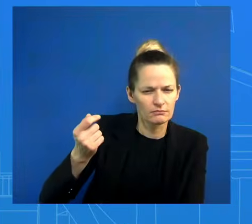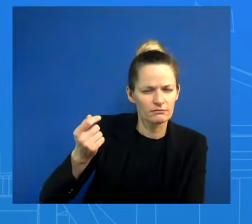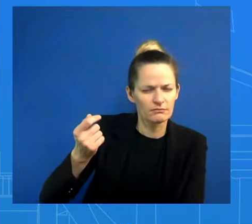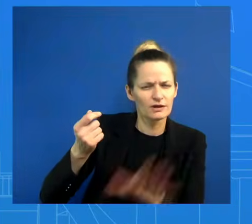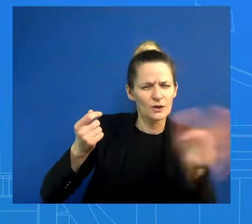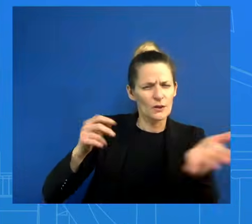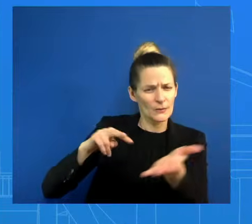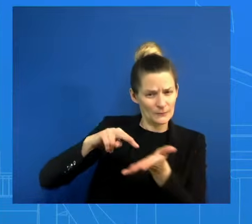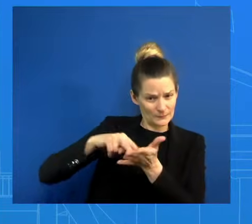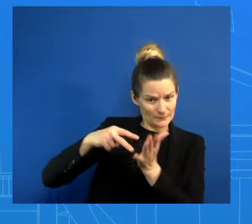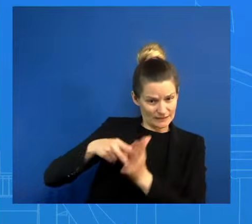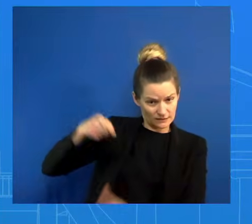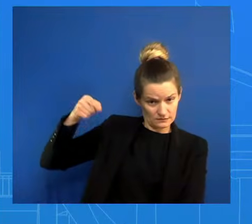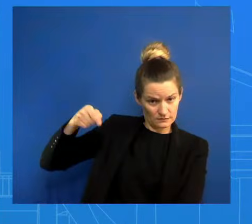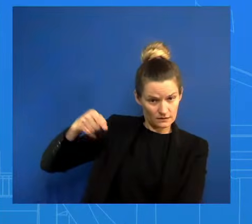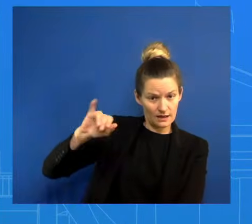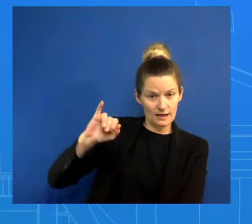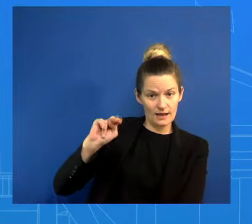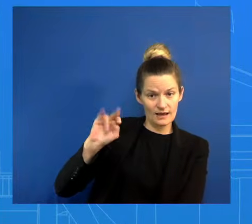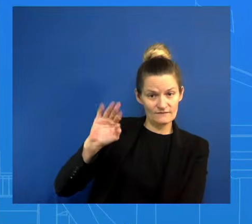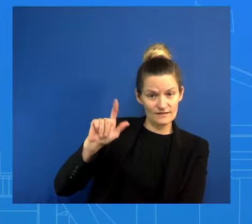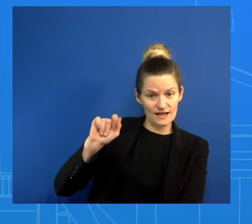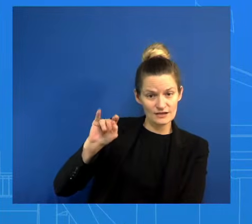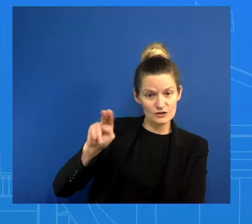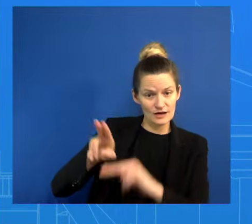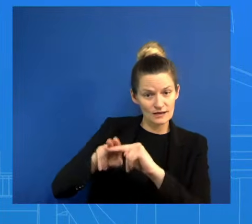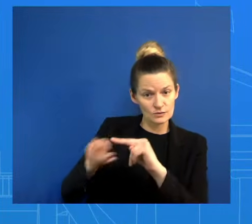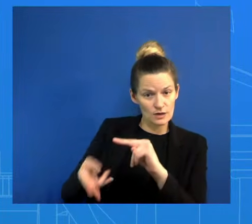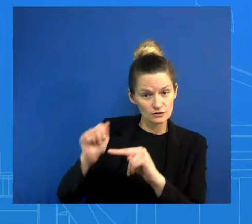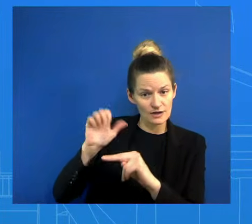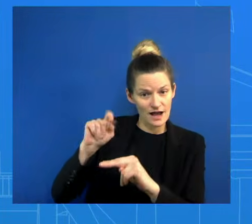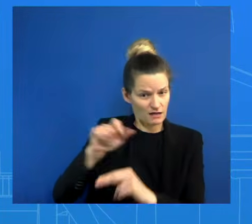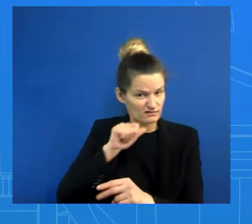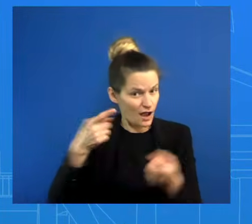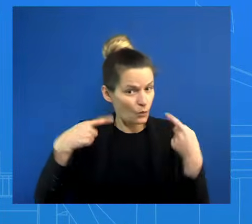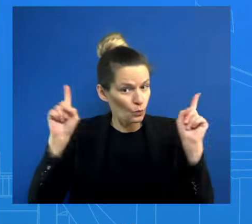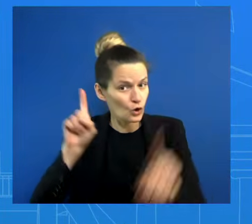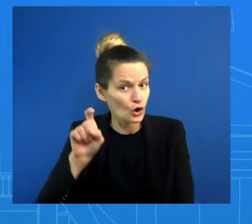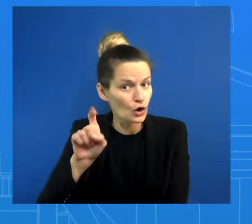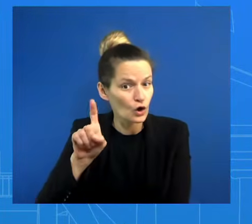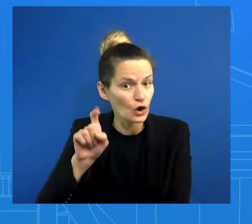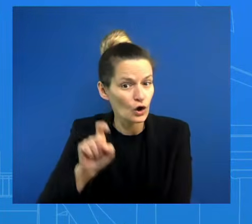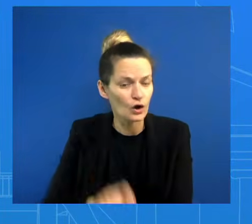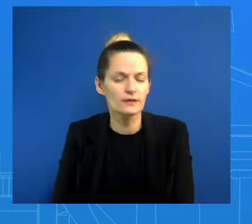okay, let's step back for a second. So, near-term inflation expectation fell this month, so that's important.